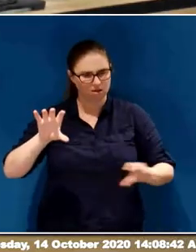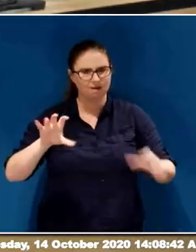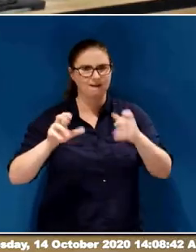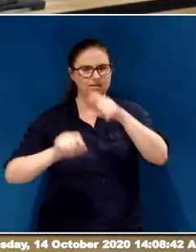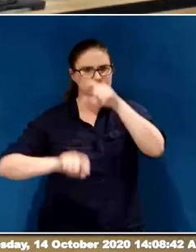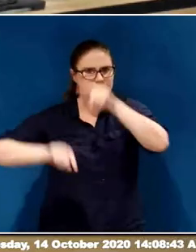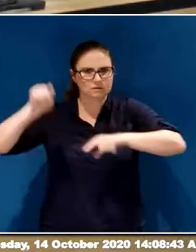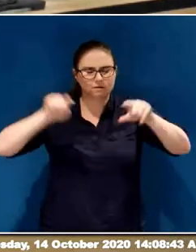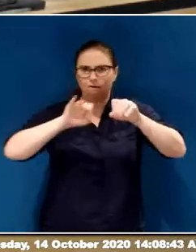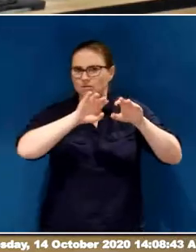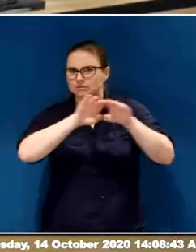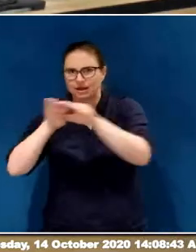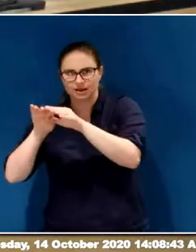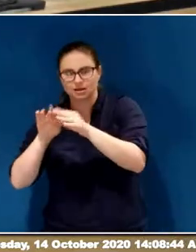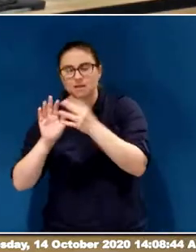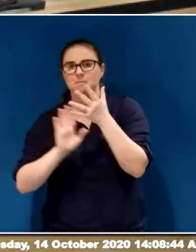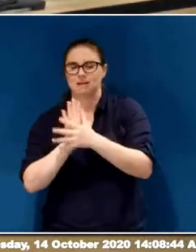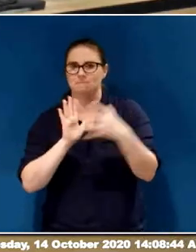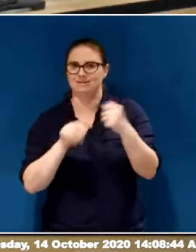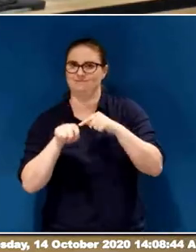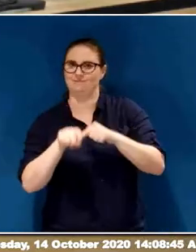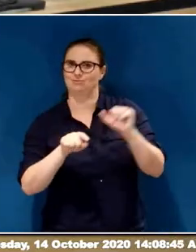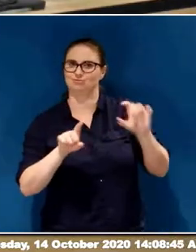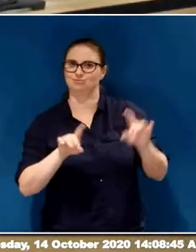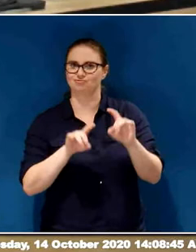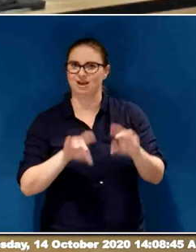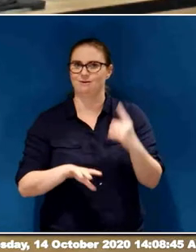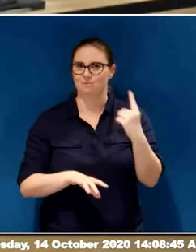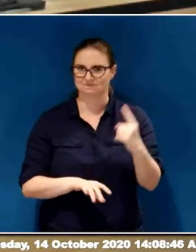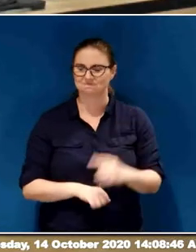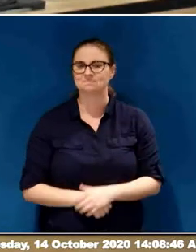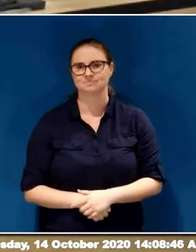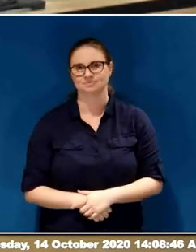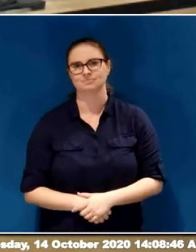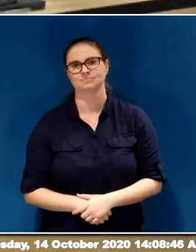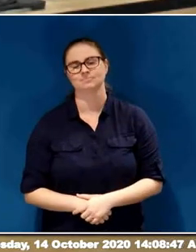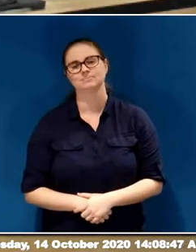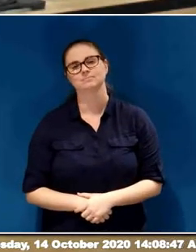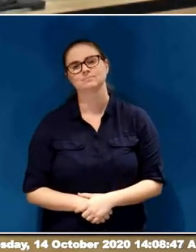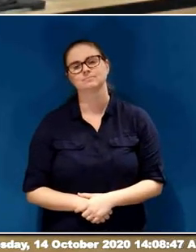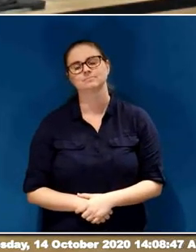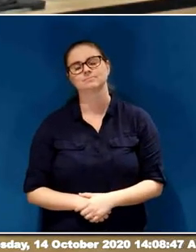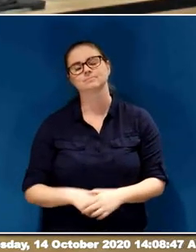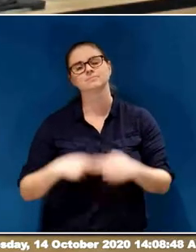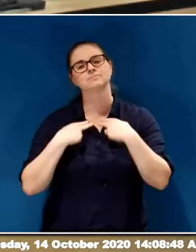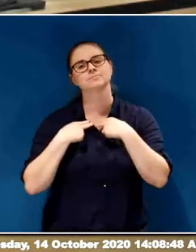Can I take you now to whether there's a clear and consistent process for schools